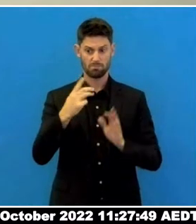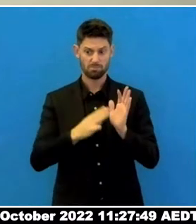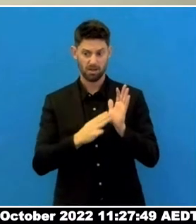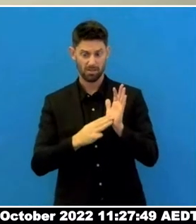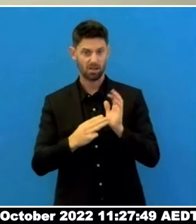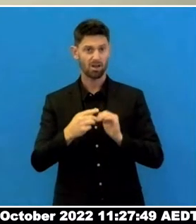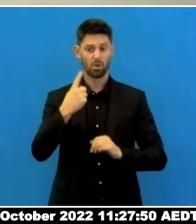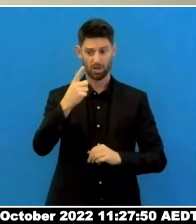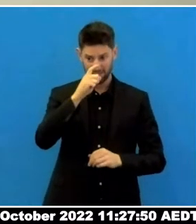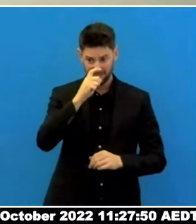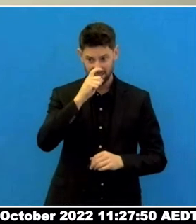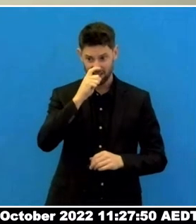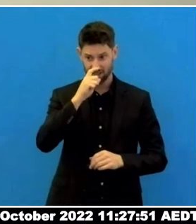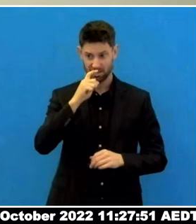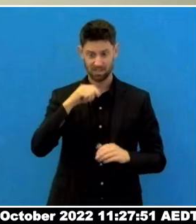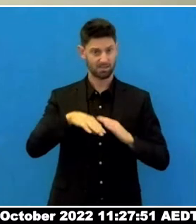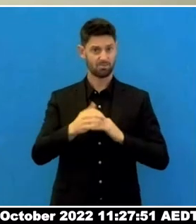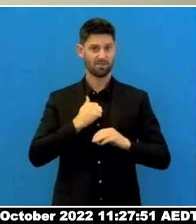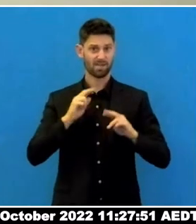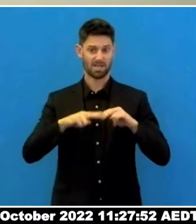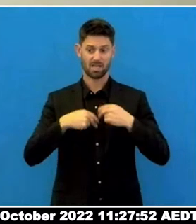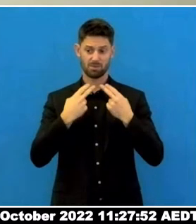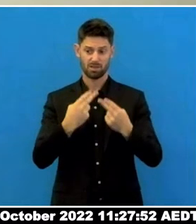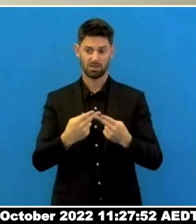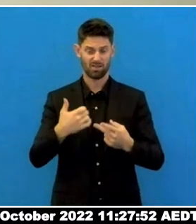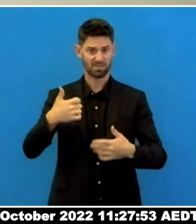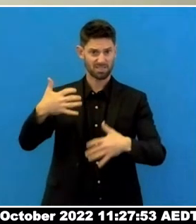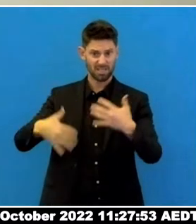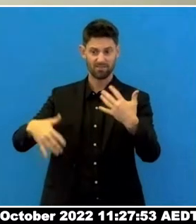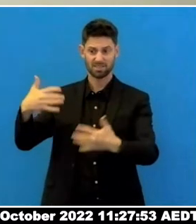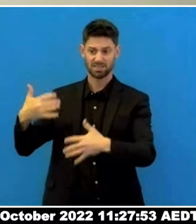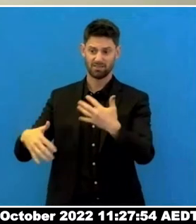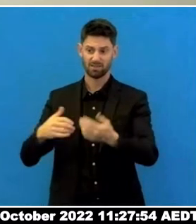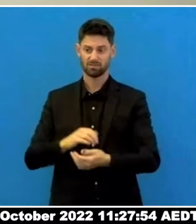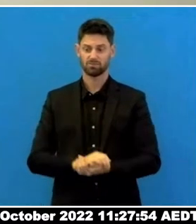This is I am no other people, these, they're strong men.